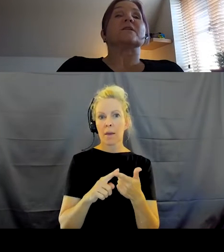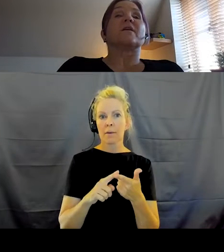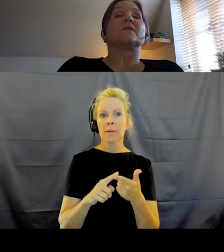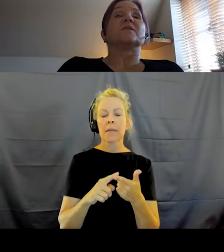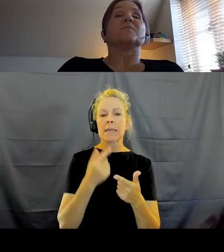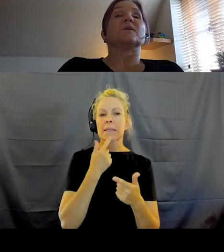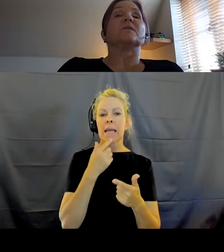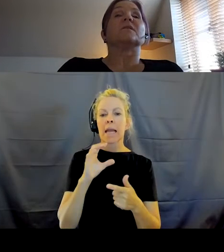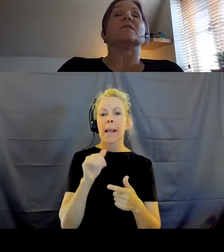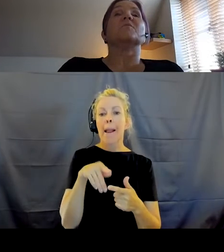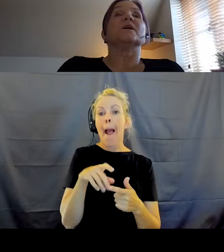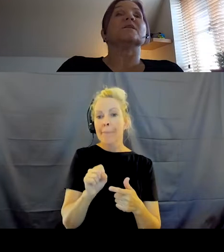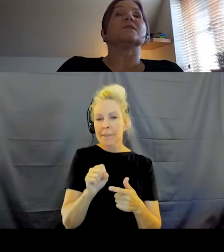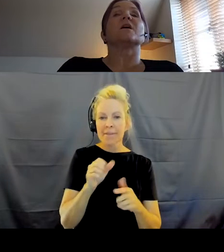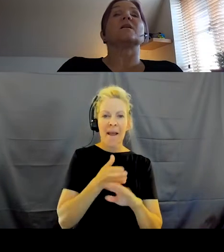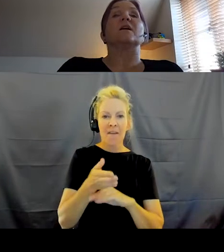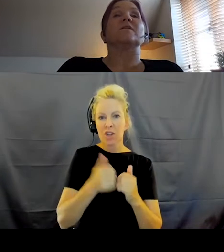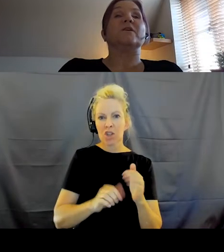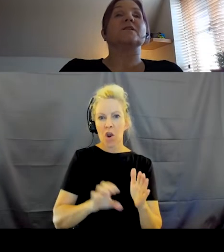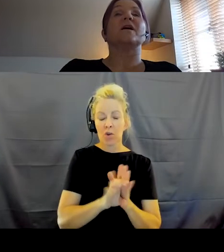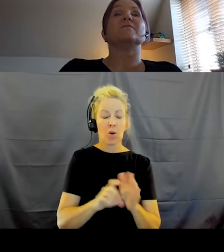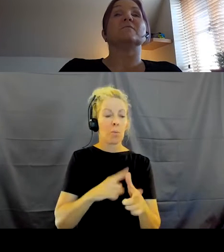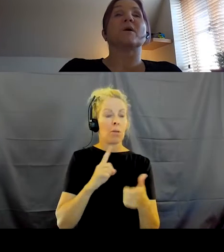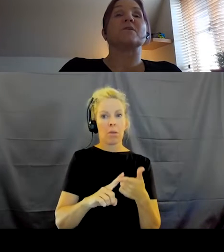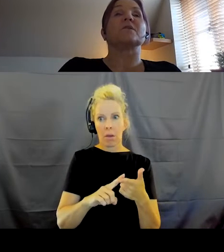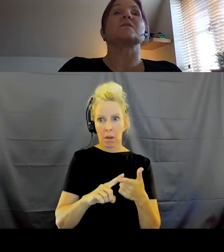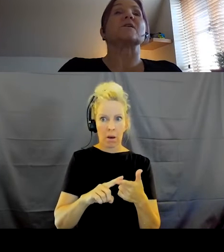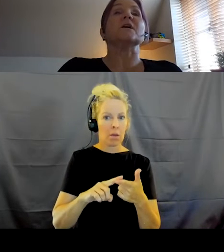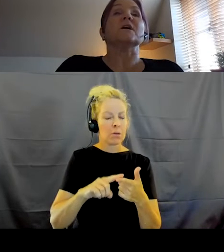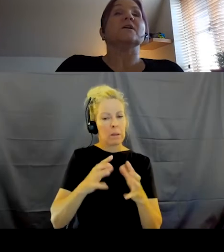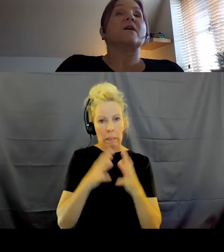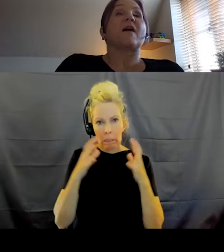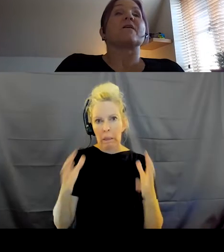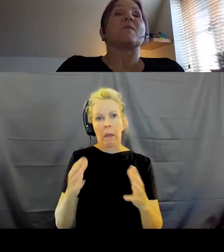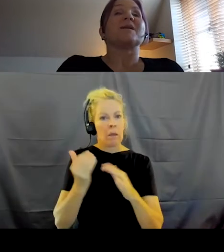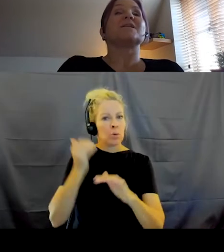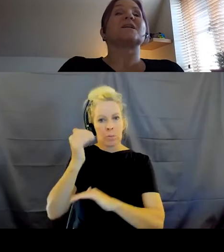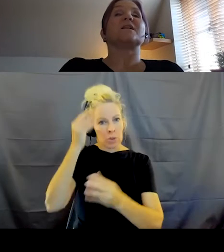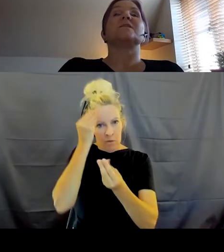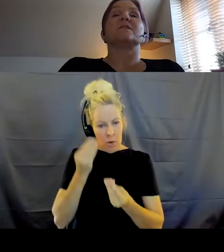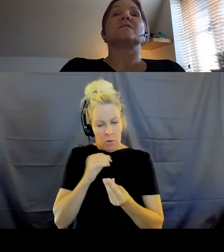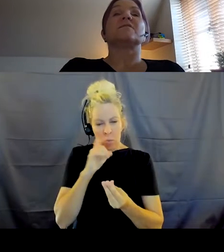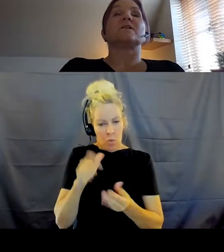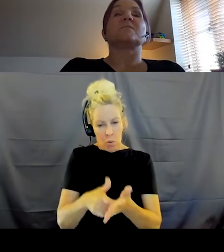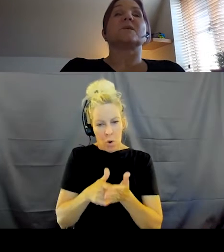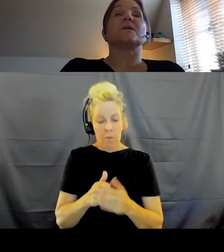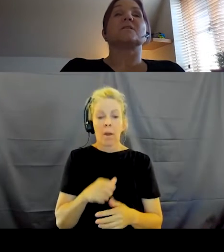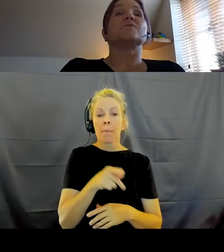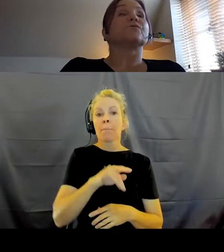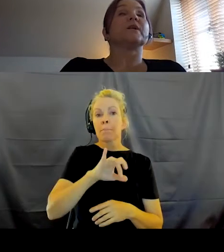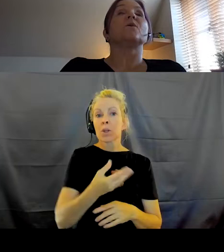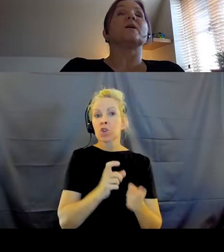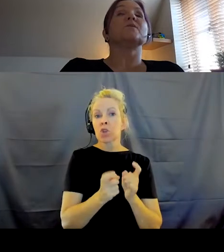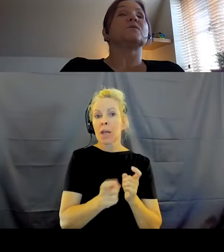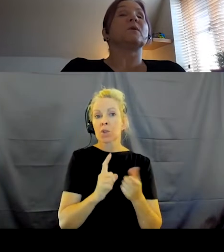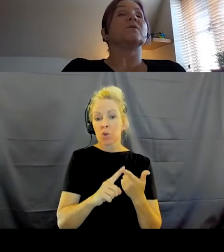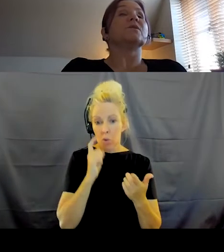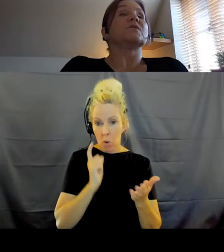these characters, so having the pitch change to indicate something is useful when you are